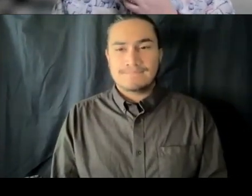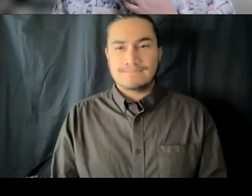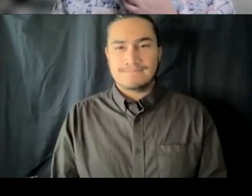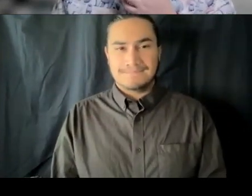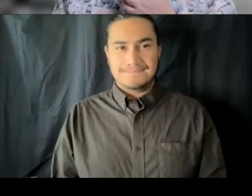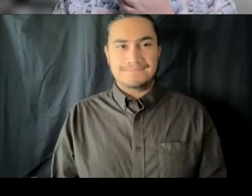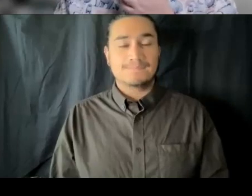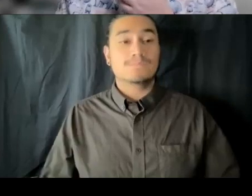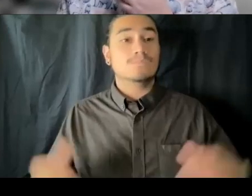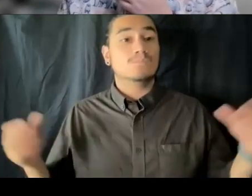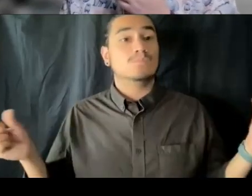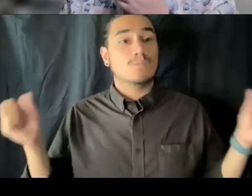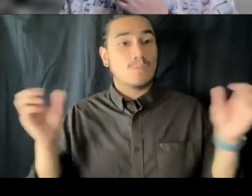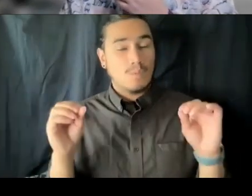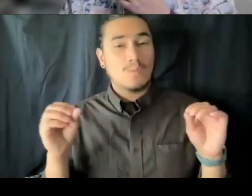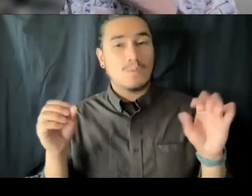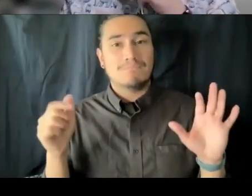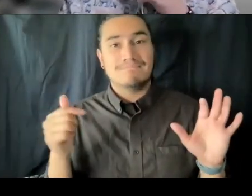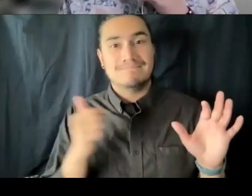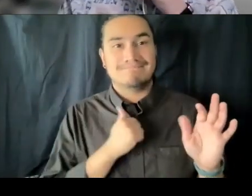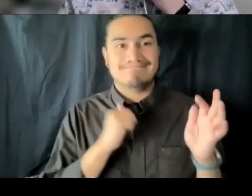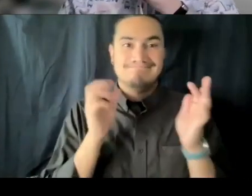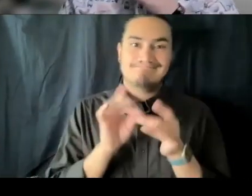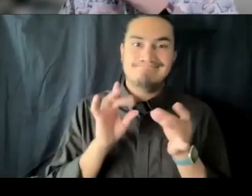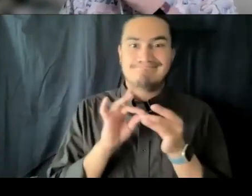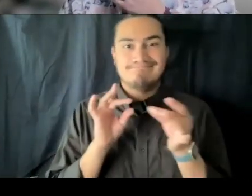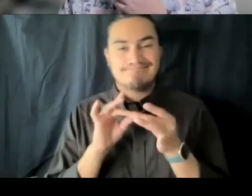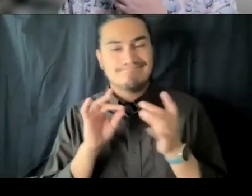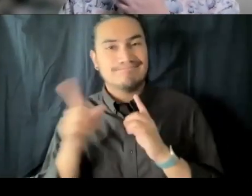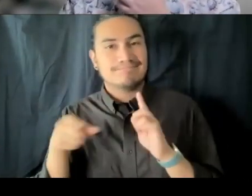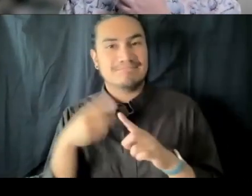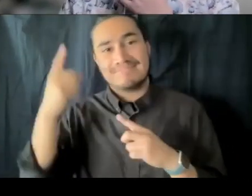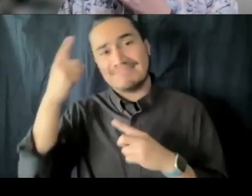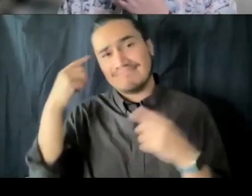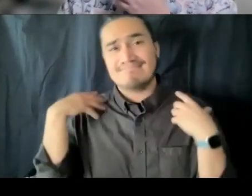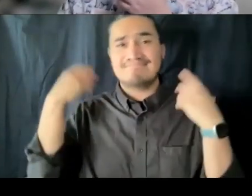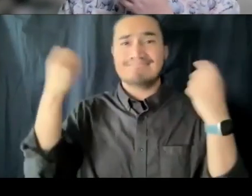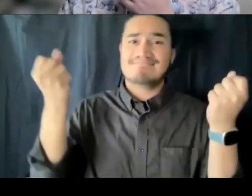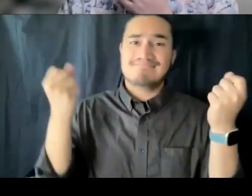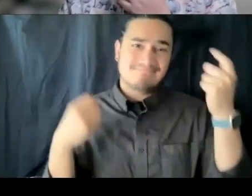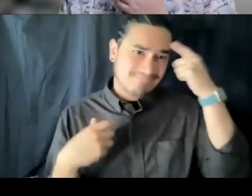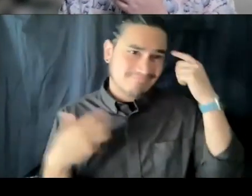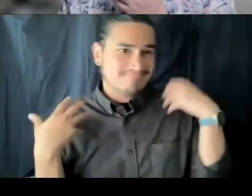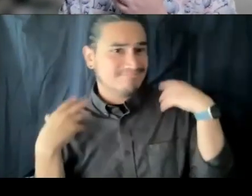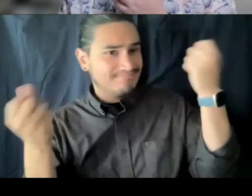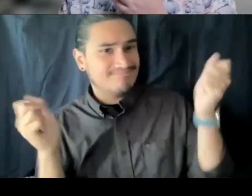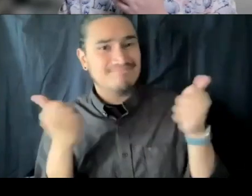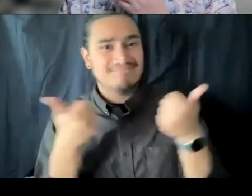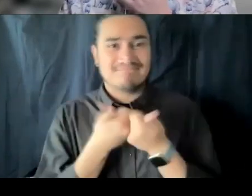So I've been at, you know, saying things like mental health and mental health challenges and concerns a lot.